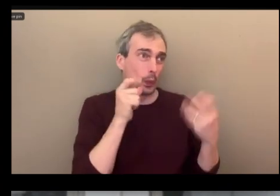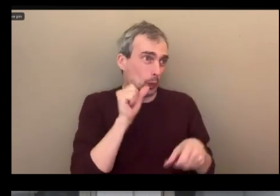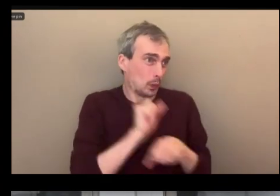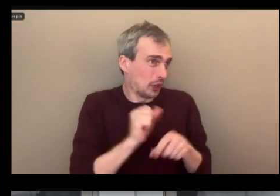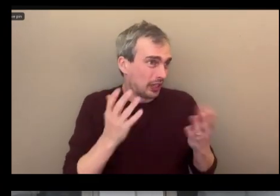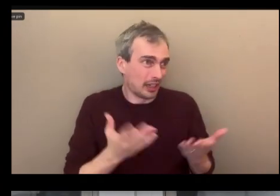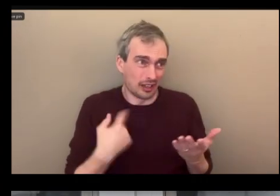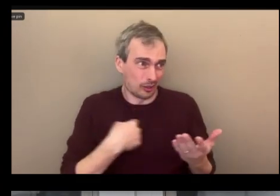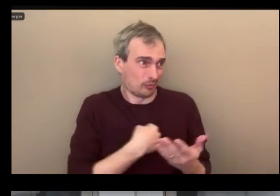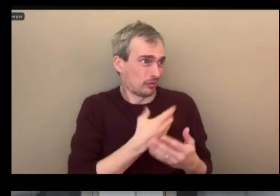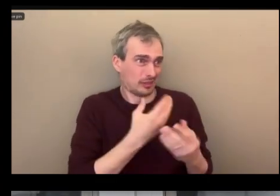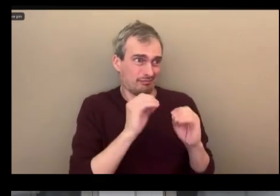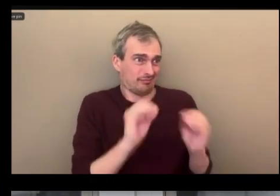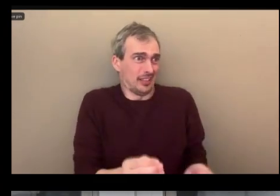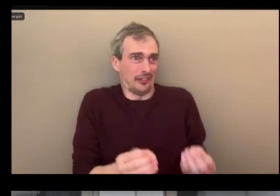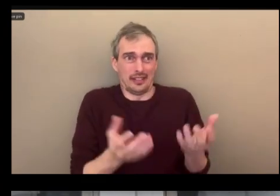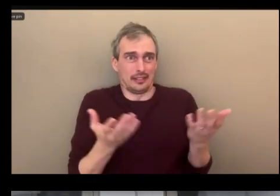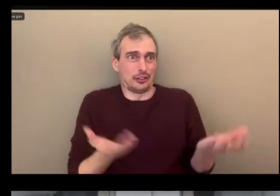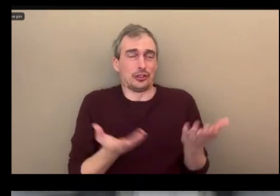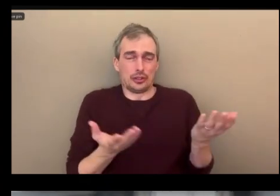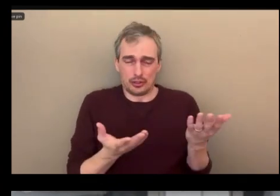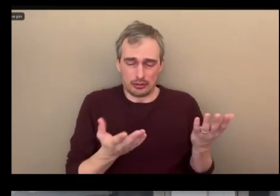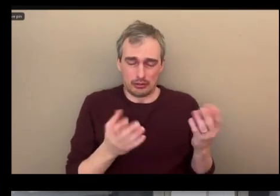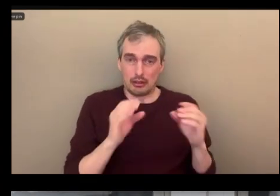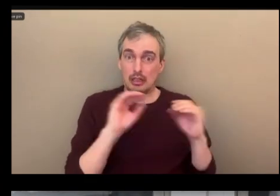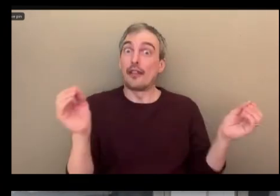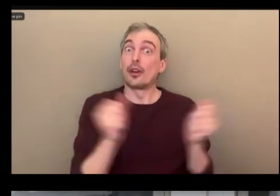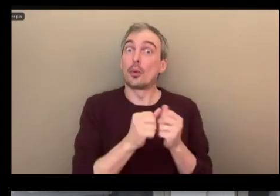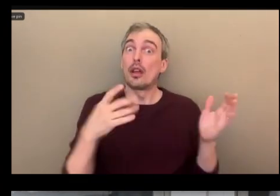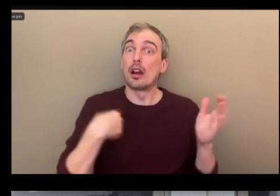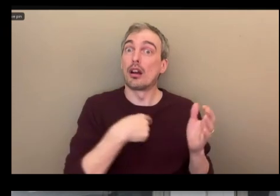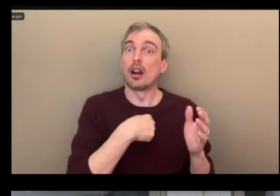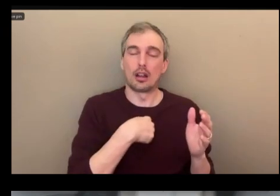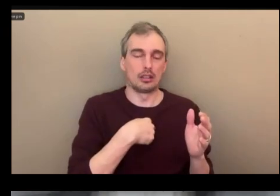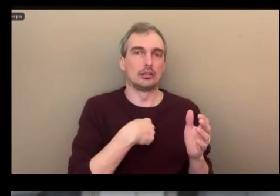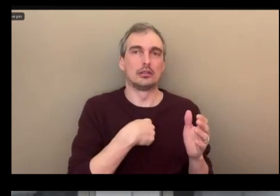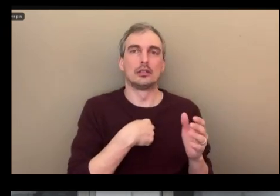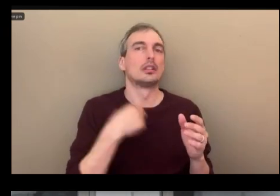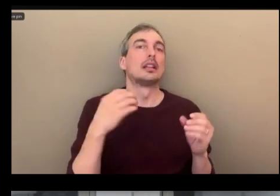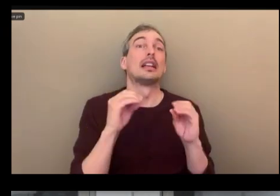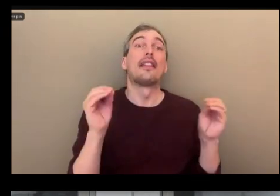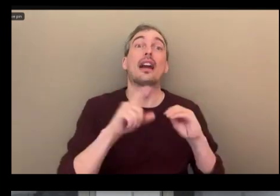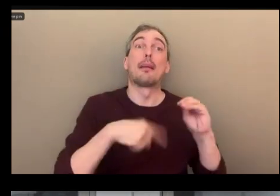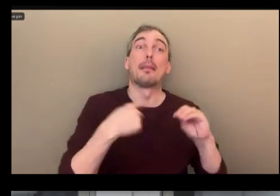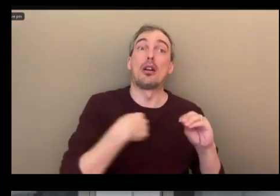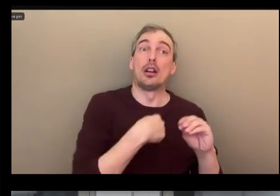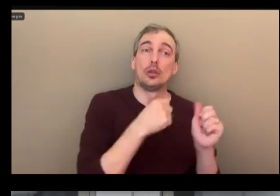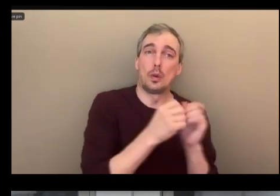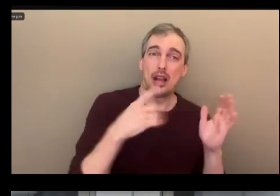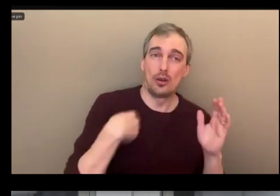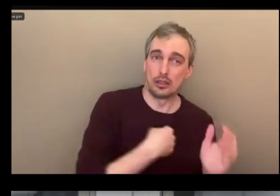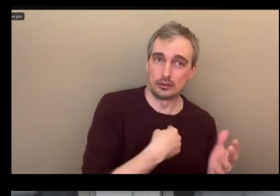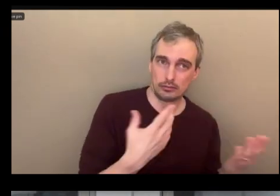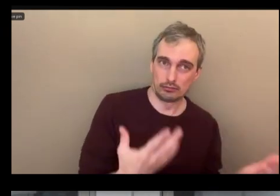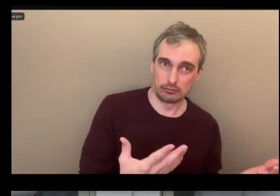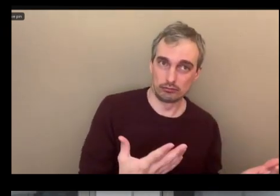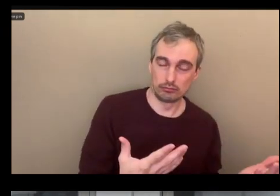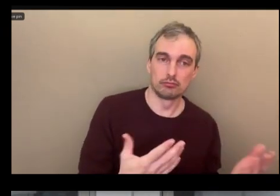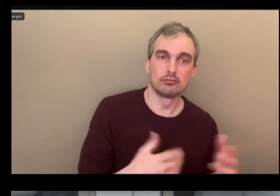Assistive tech. Startup companies. People who have been in the assistive tech world for a long time.